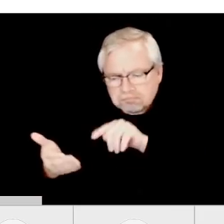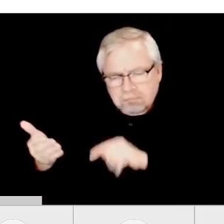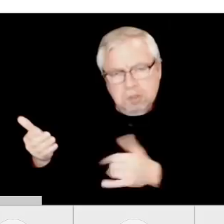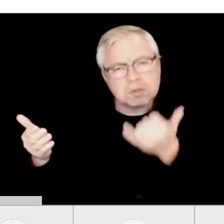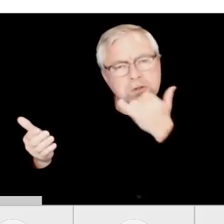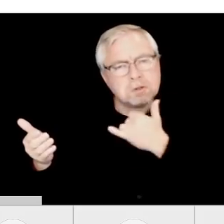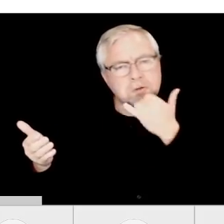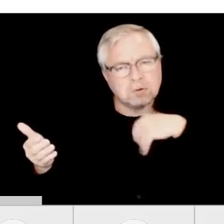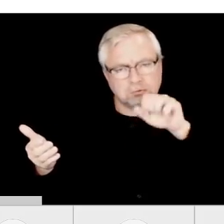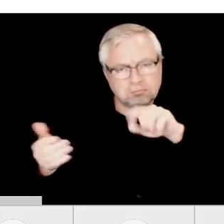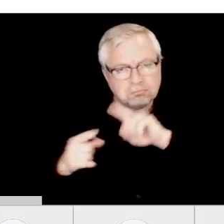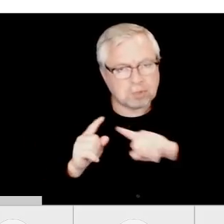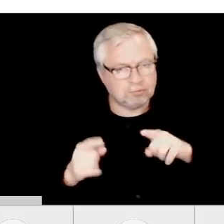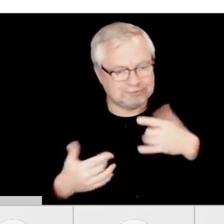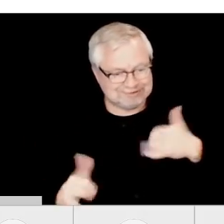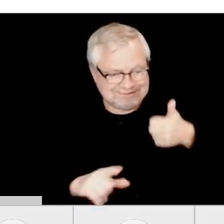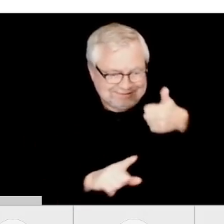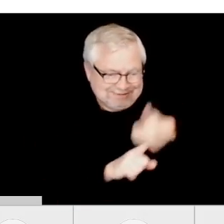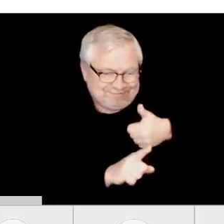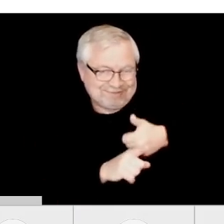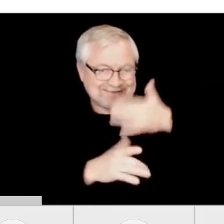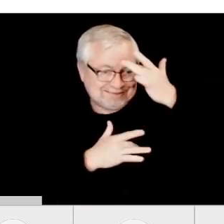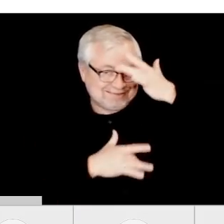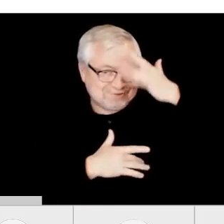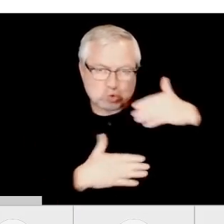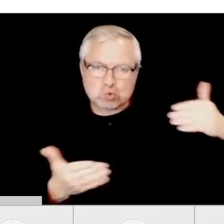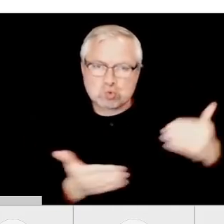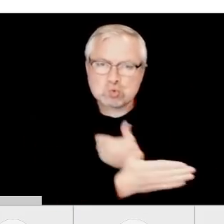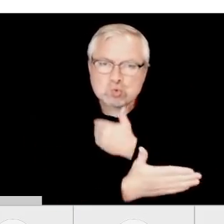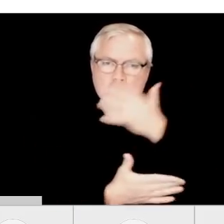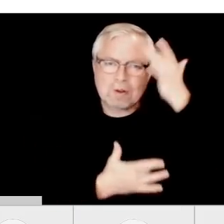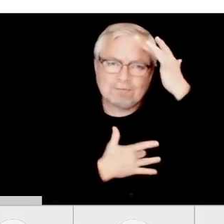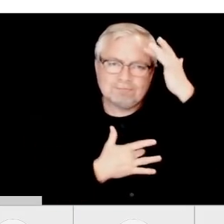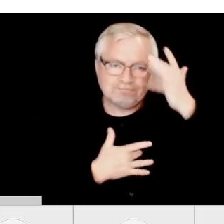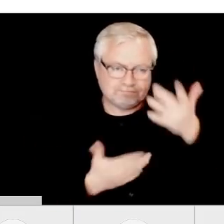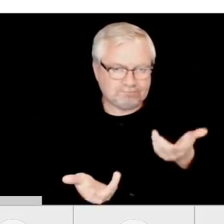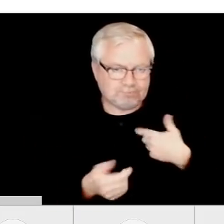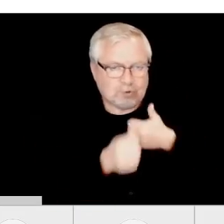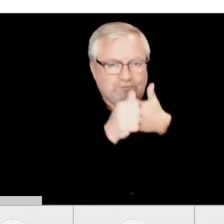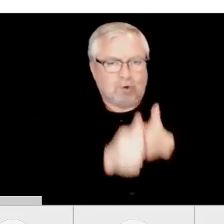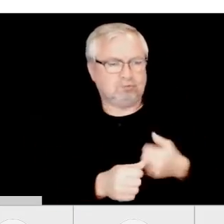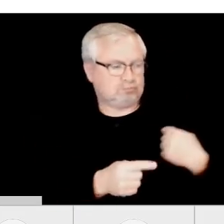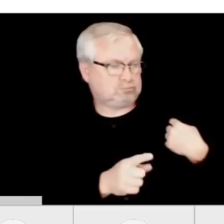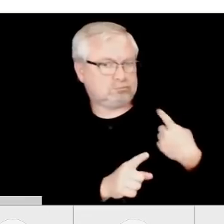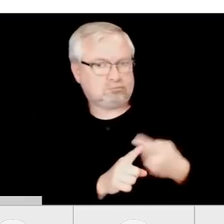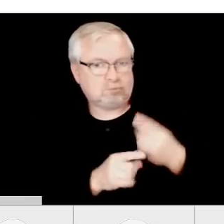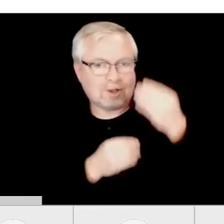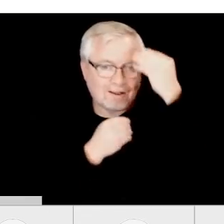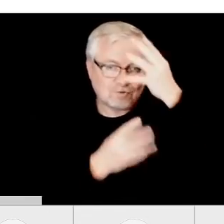under uncertainty with the current information at hand. Just a follow-up, if I may.